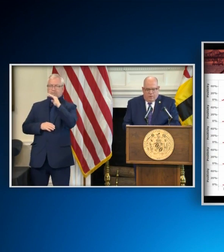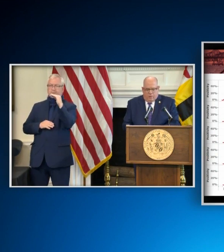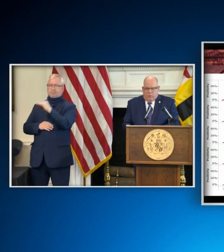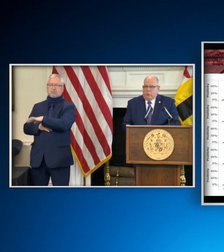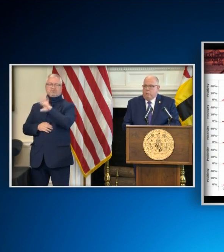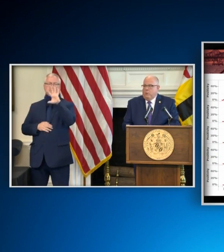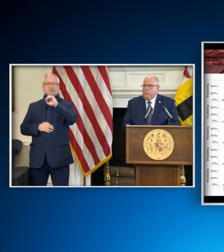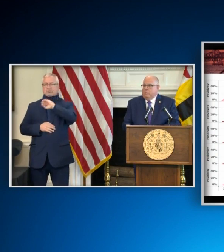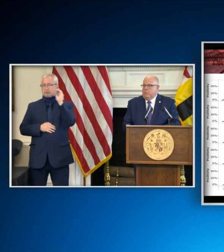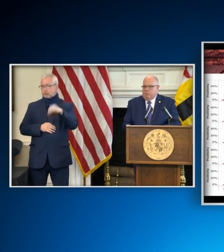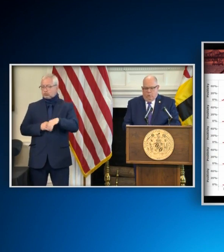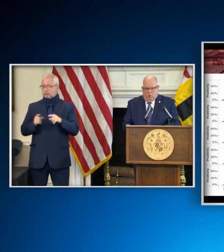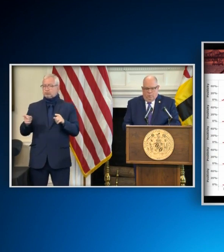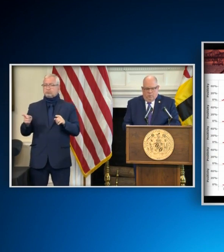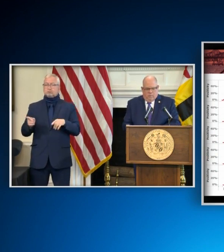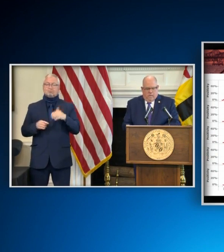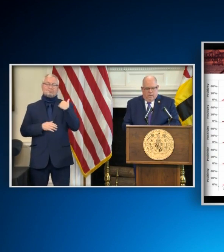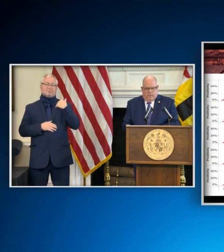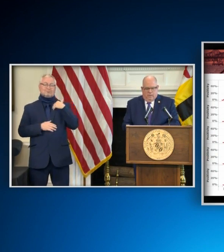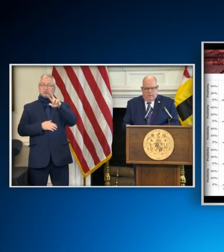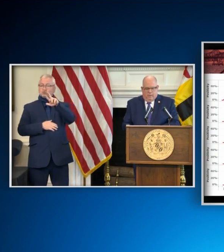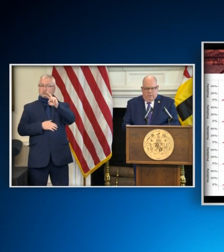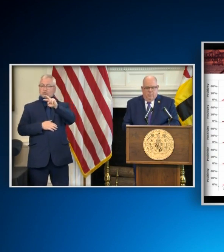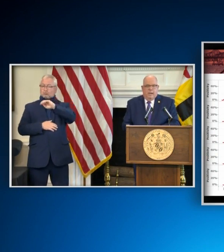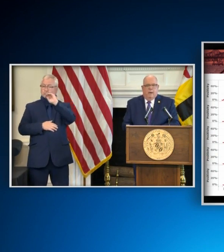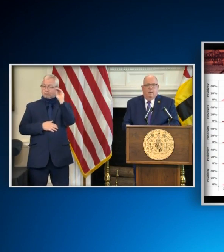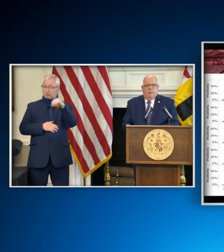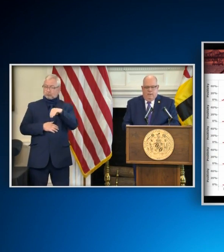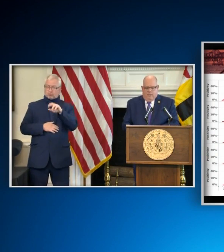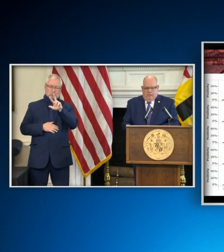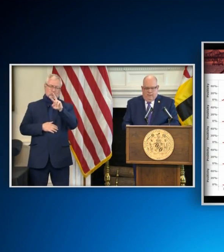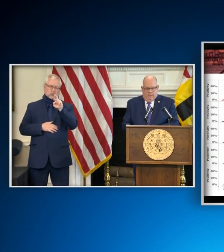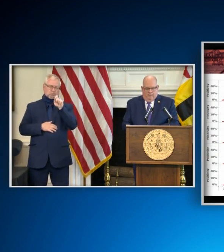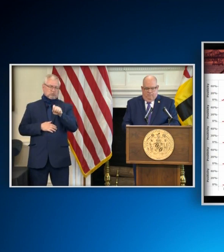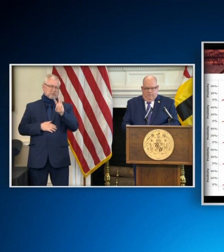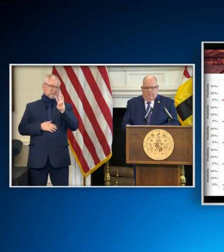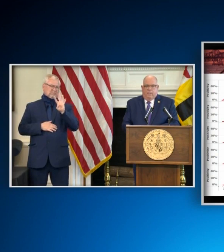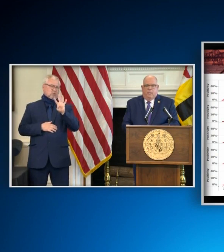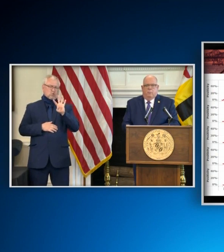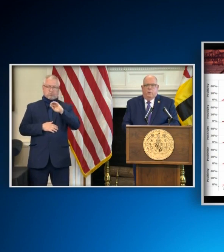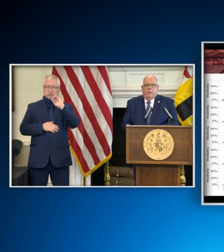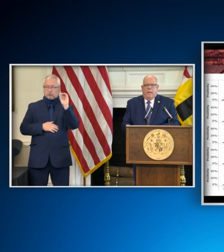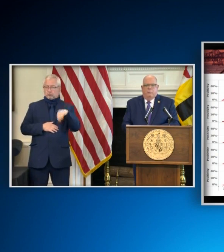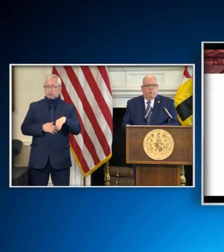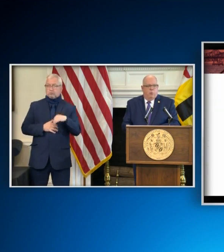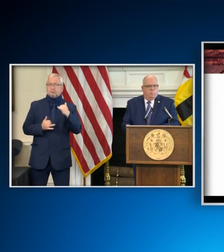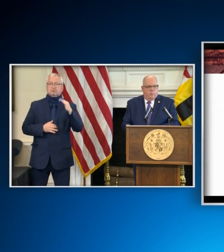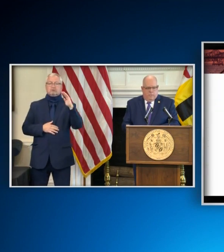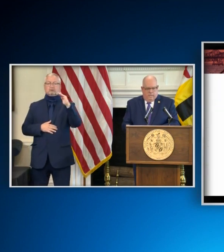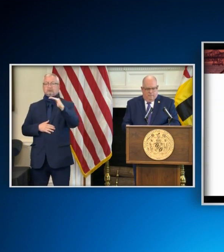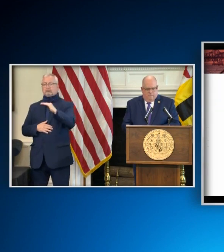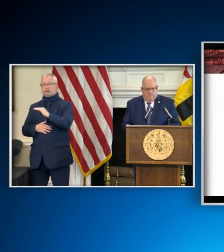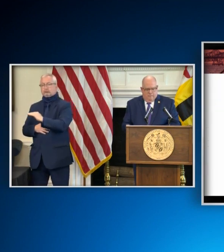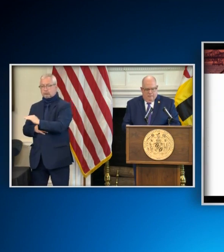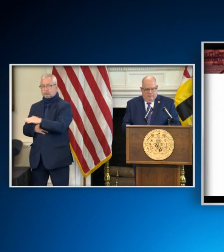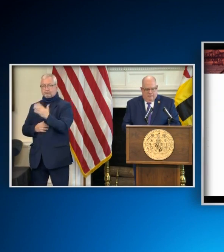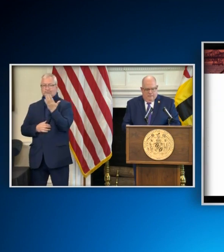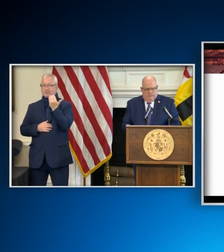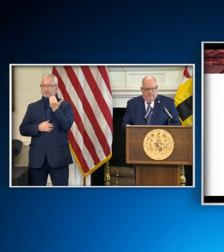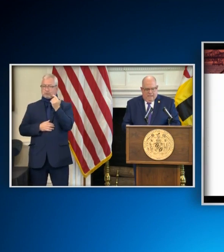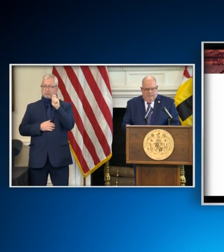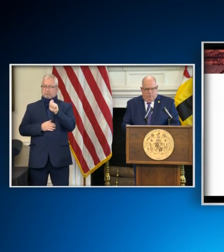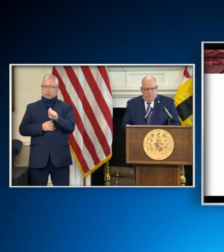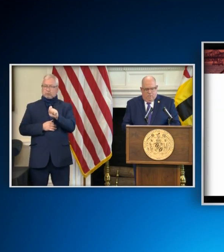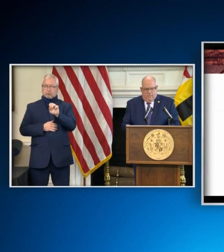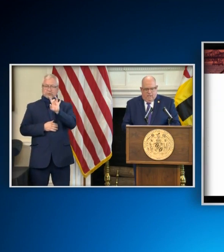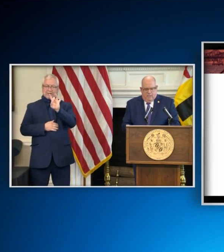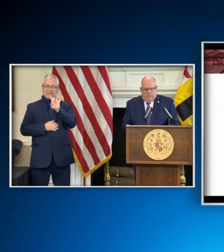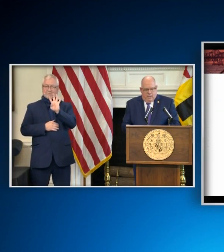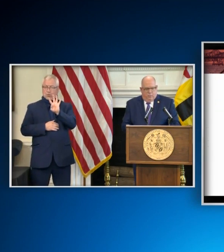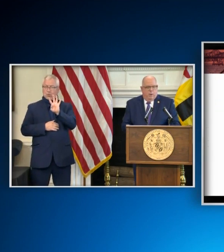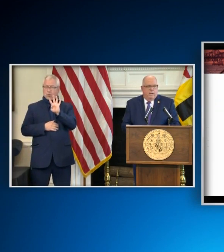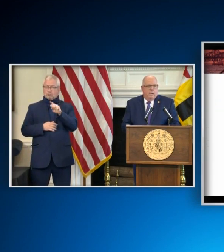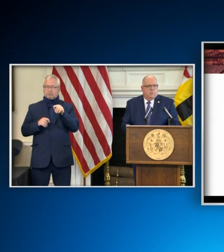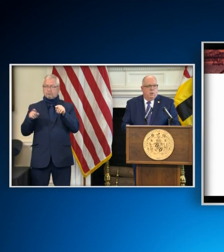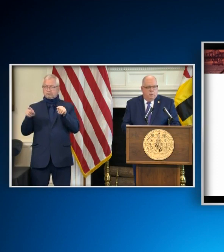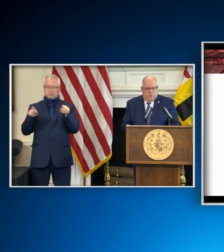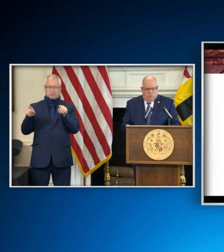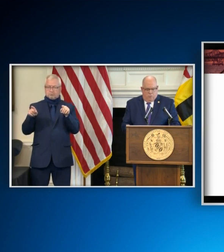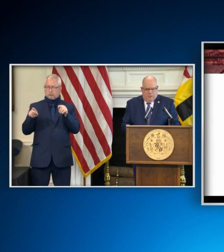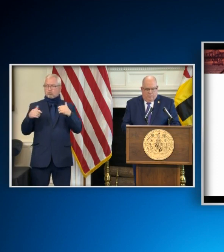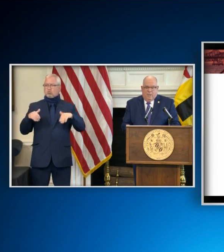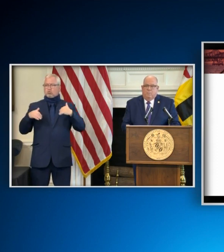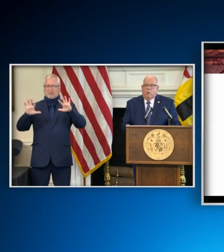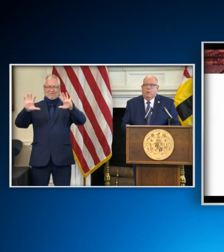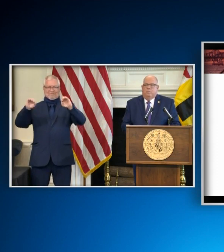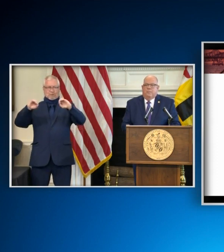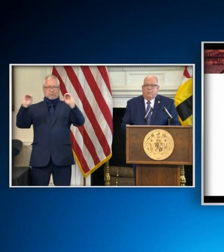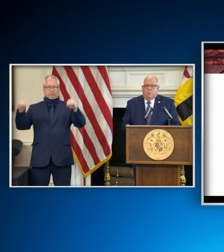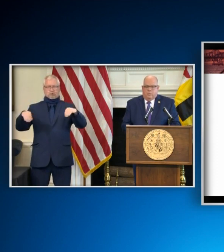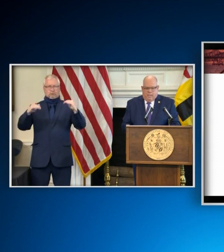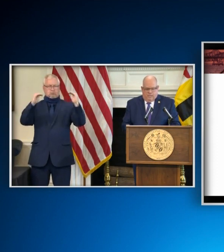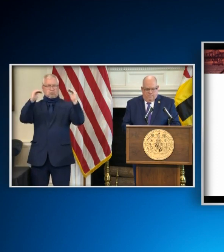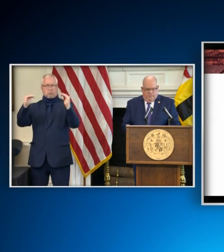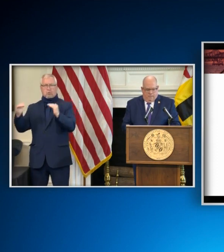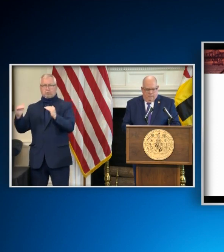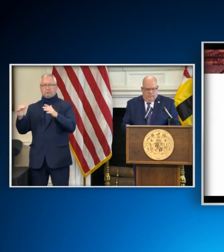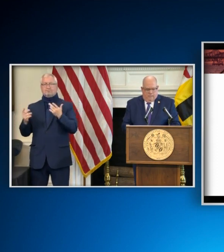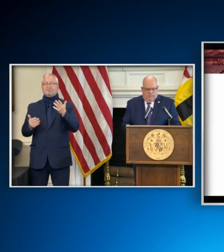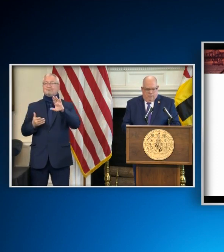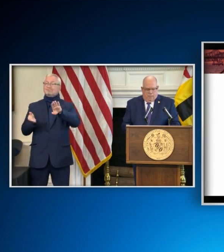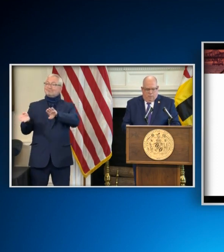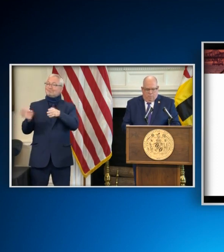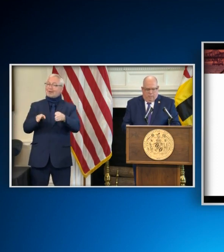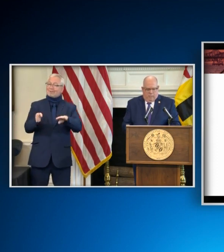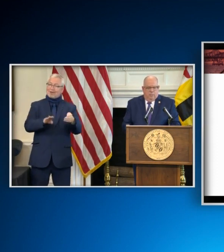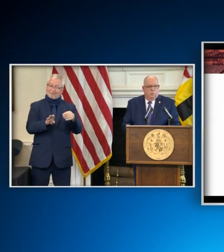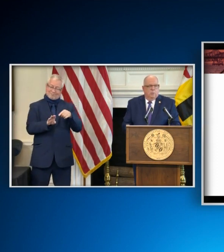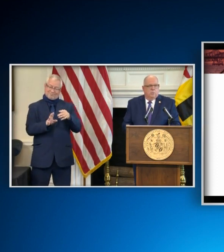MONTGOMERY COUNTY HAS DROPPED BY 50%, FROM A HIGH OF 32.64%, TO KNOW 15.84% - TO NOW.